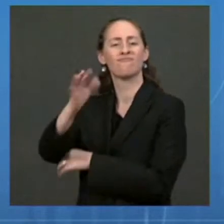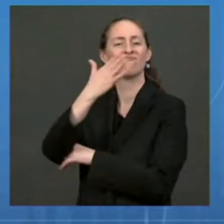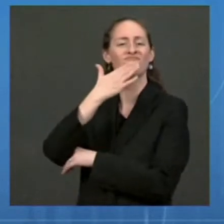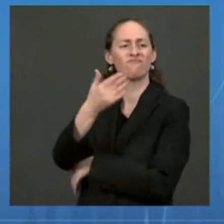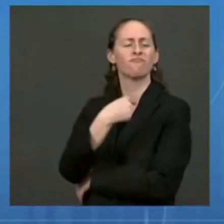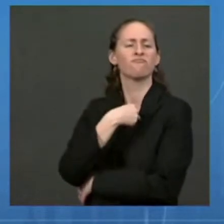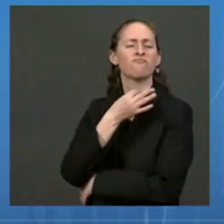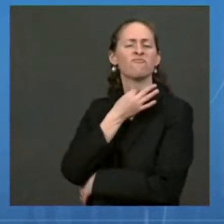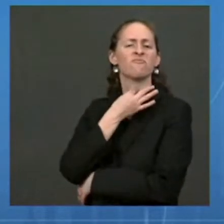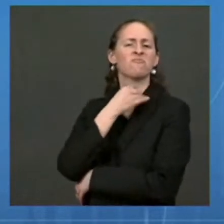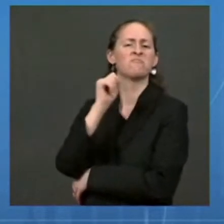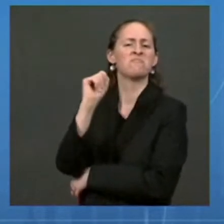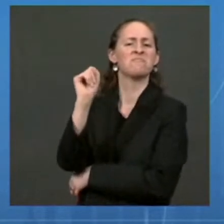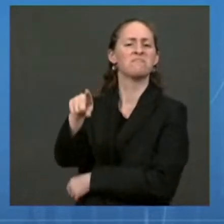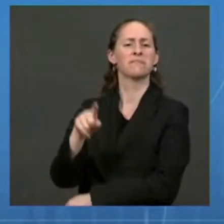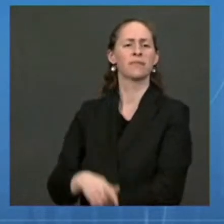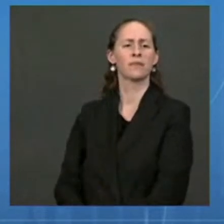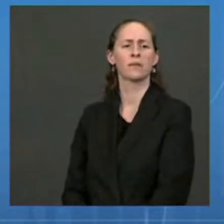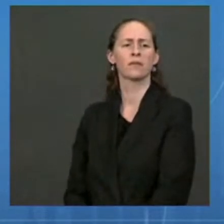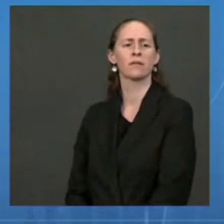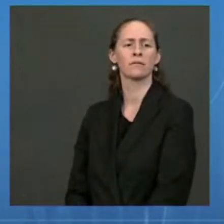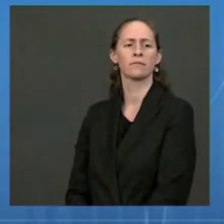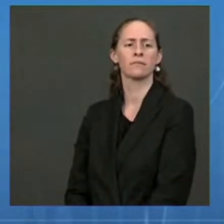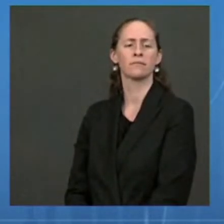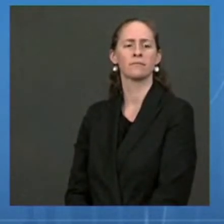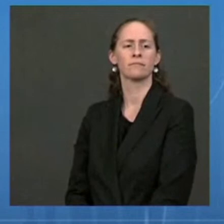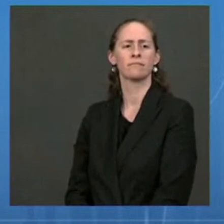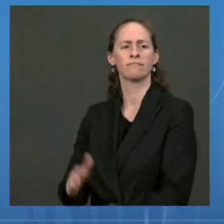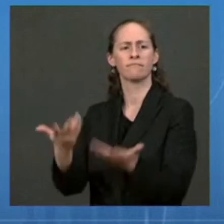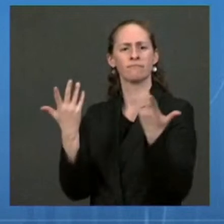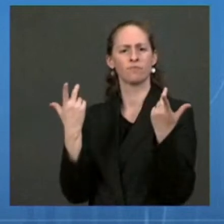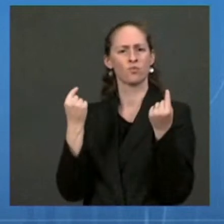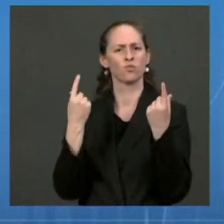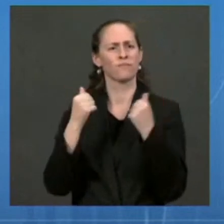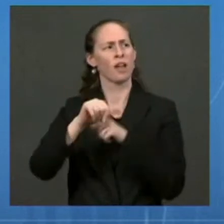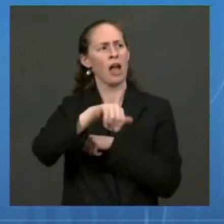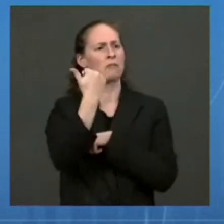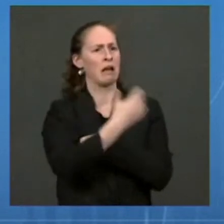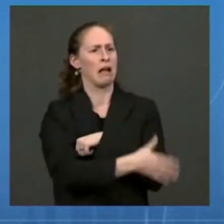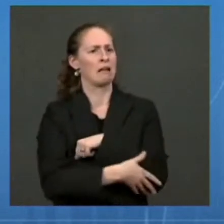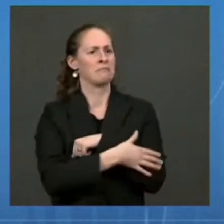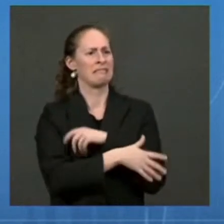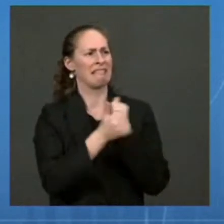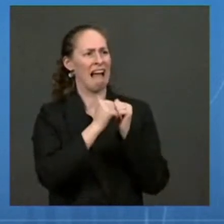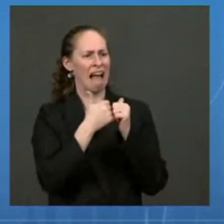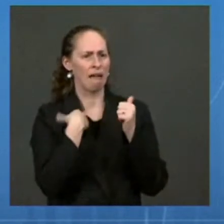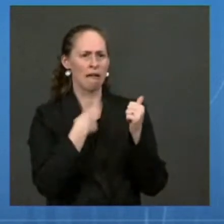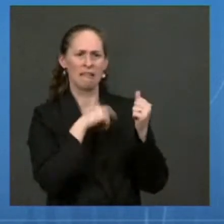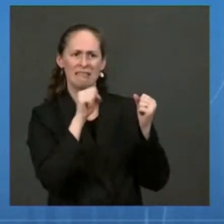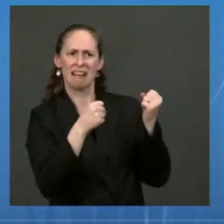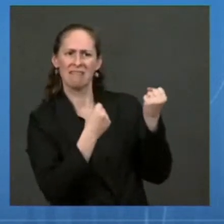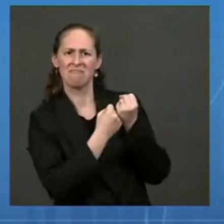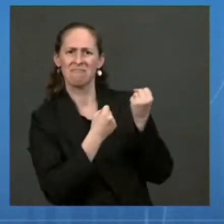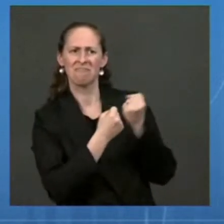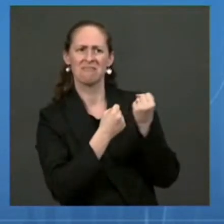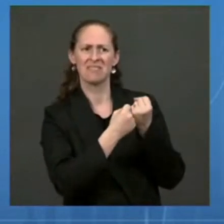CONTRACTORS. NEXT QUESTION PLEASE. port: THANK YOU. BY THE QUESTION ABOUT THE